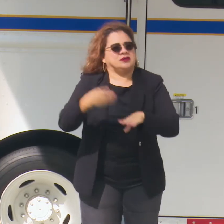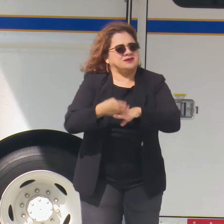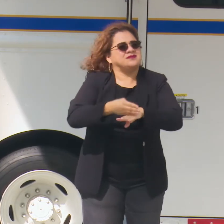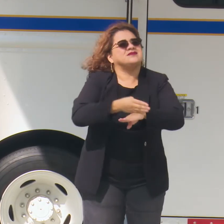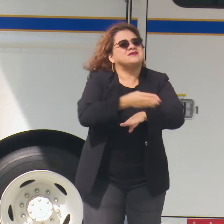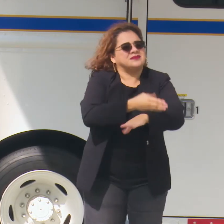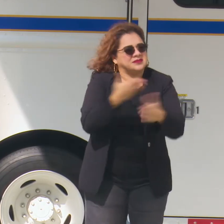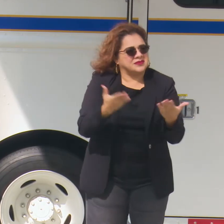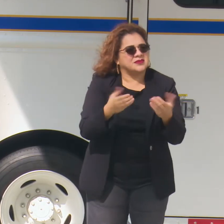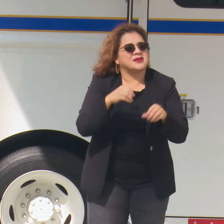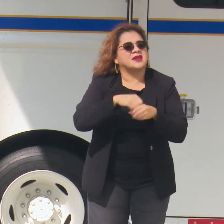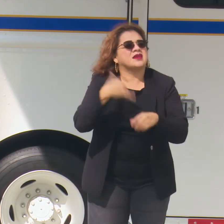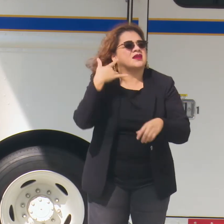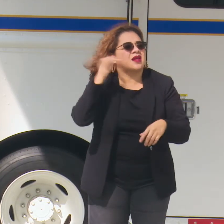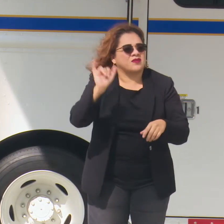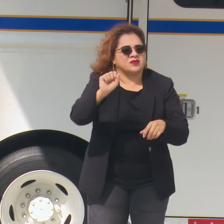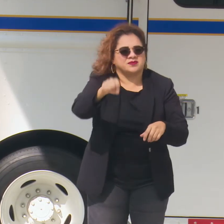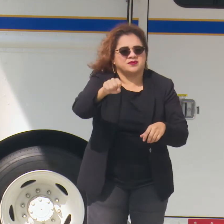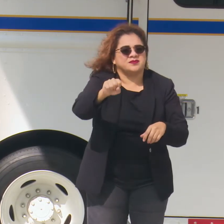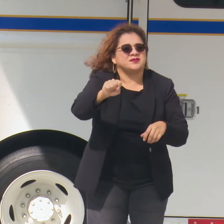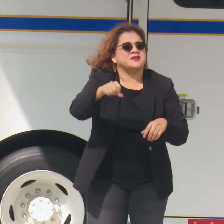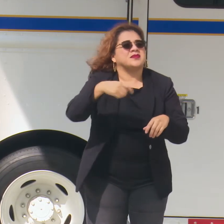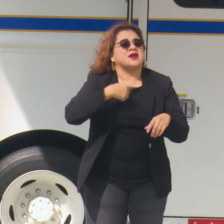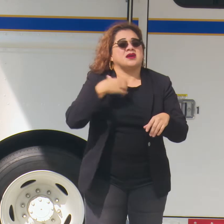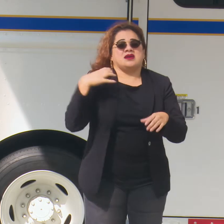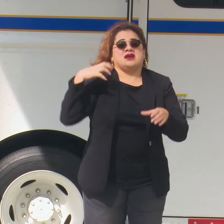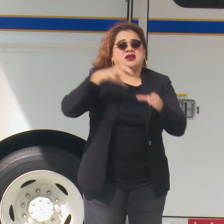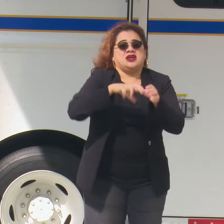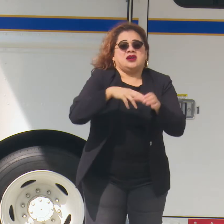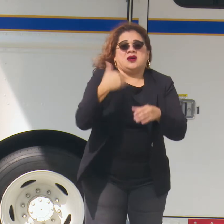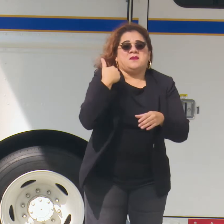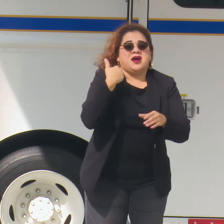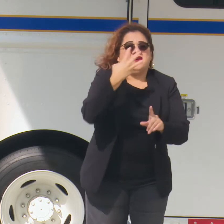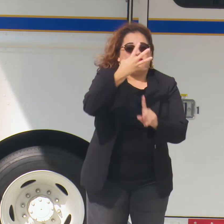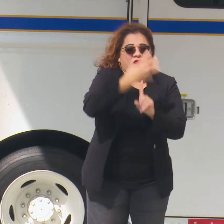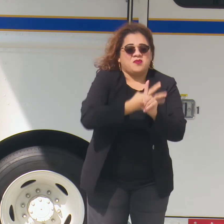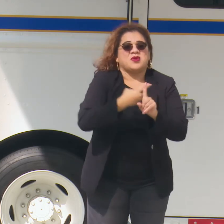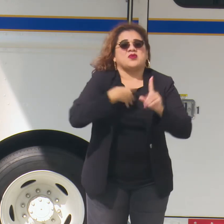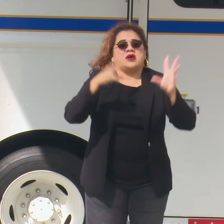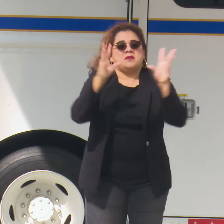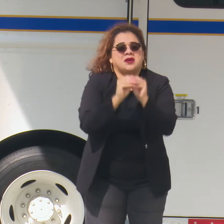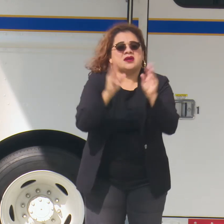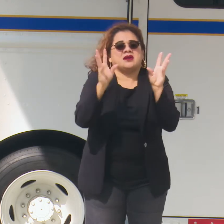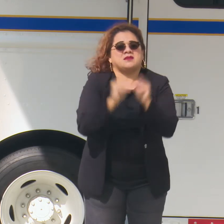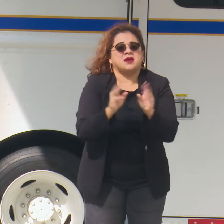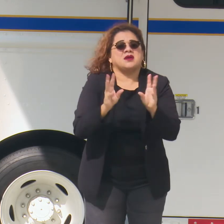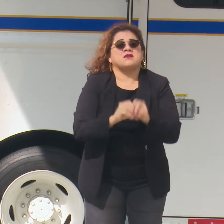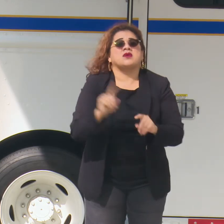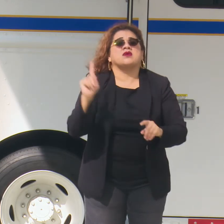And as the chair for the past four months, we've been meeting weekly with the governor's office to ensure that we are